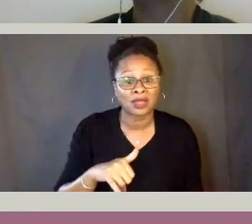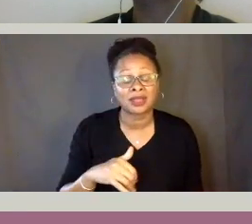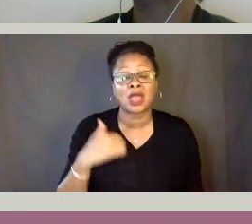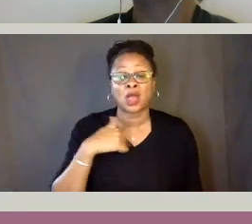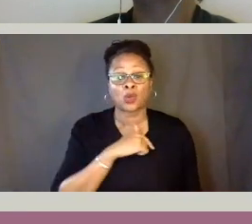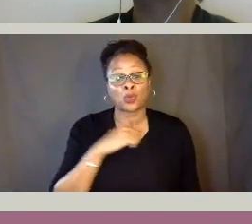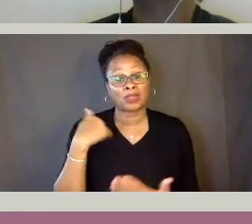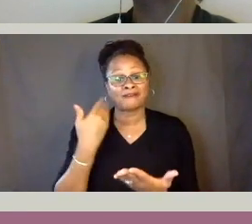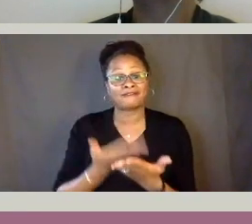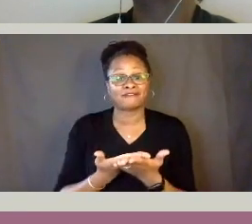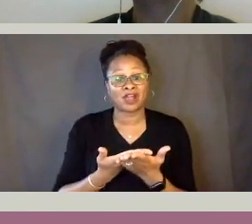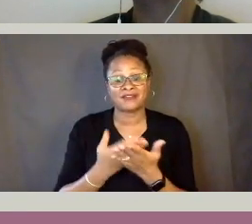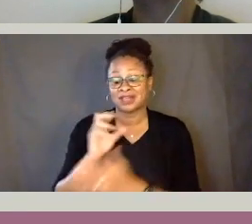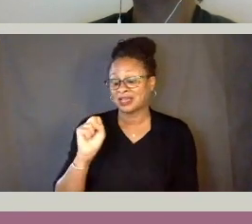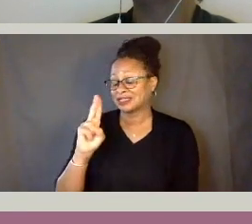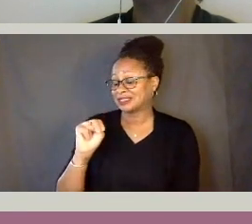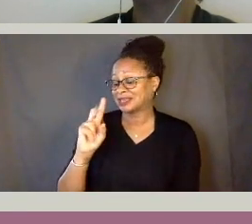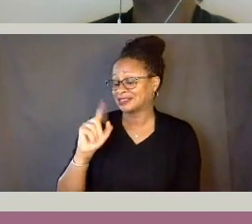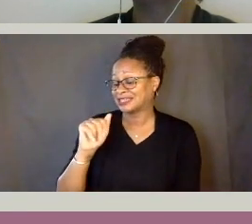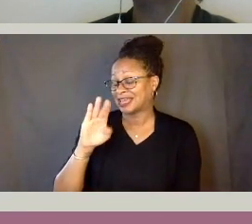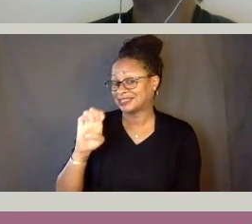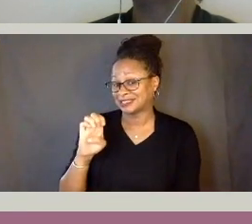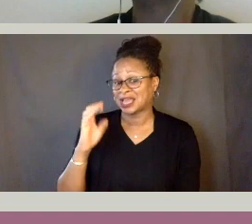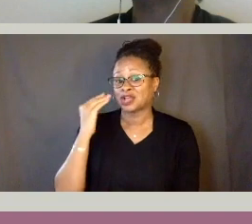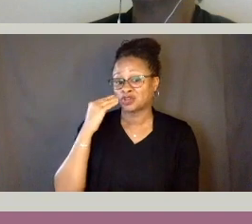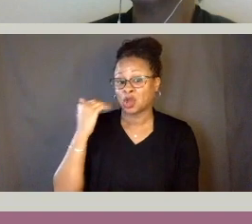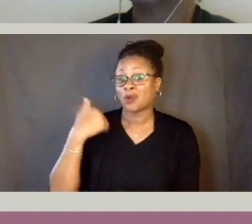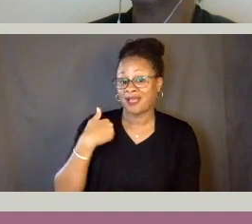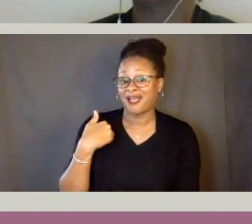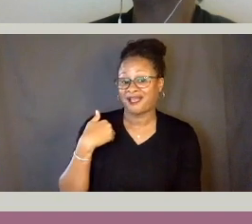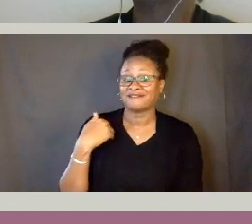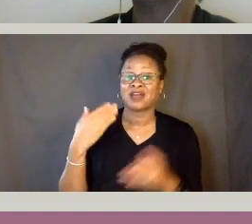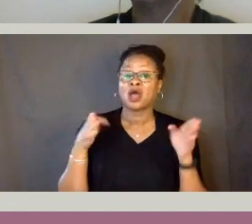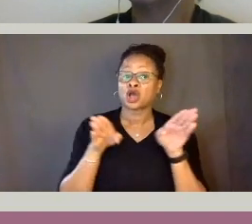And we arrived at Sundance knowing that there were going